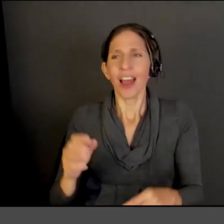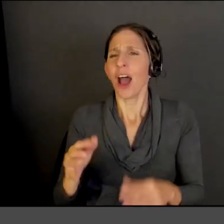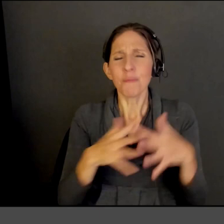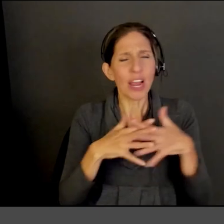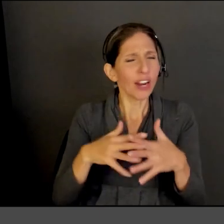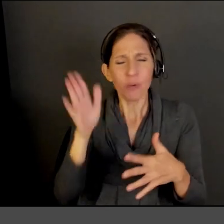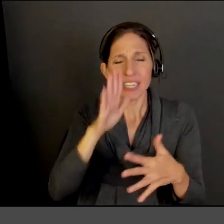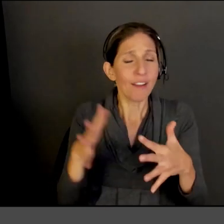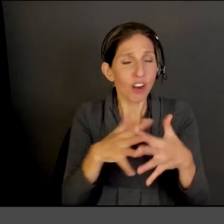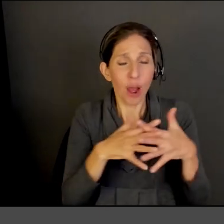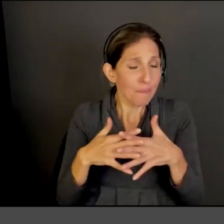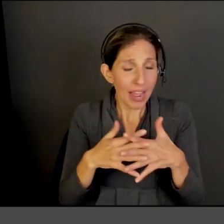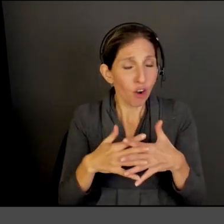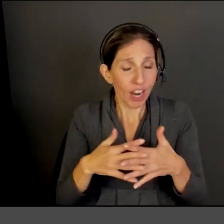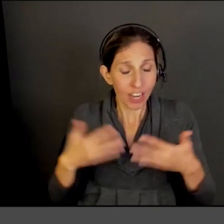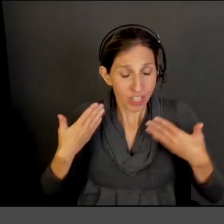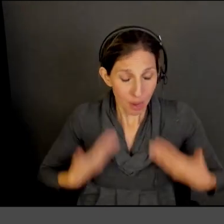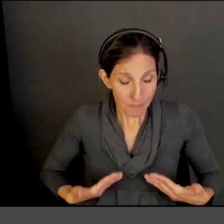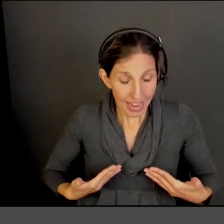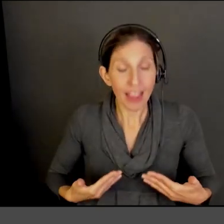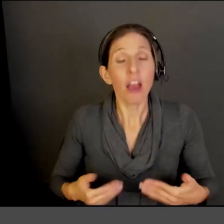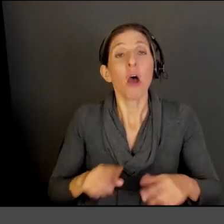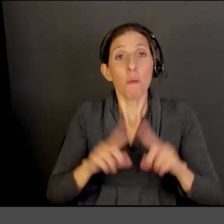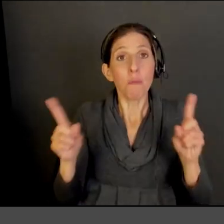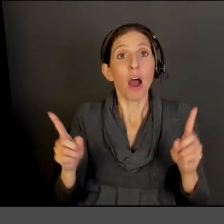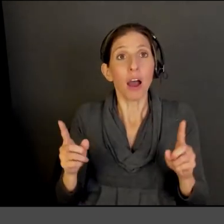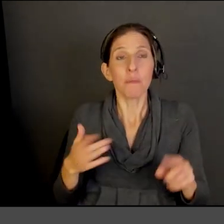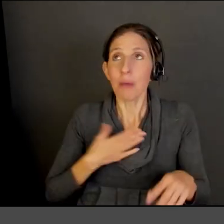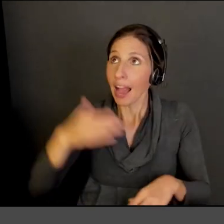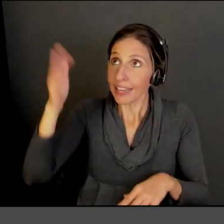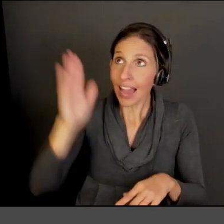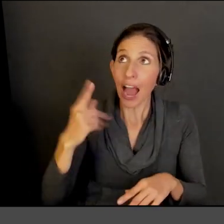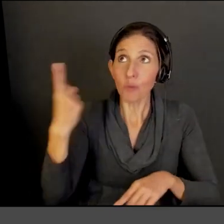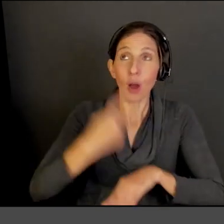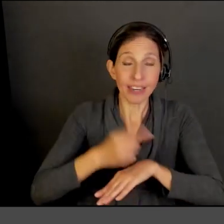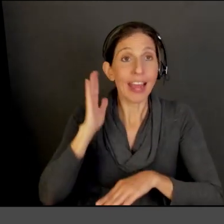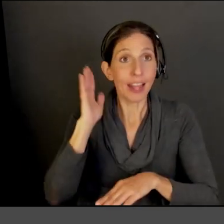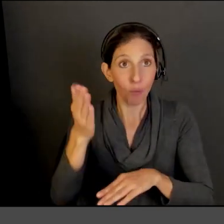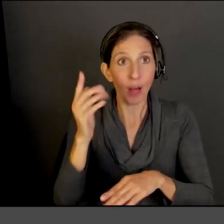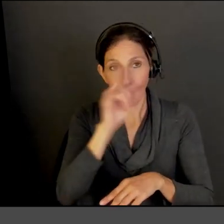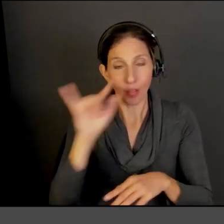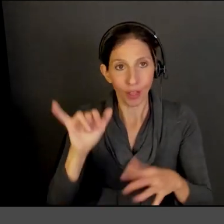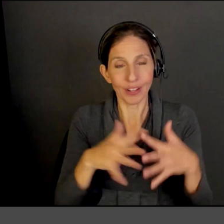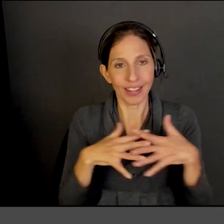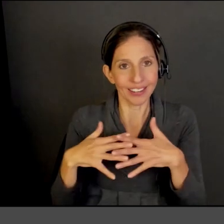HOW WE WE DEAL WITH THE ISSUES OF OF OF OF OF OF A FICTION